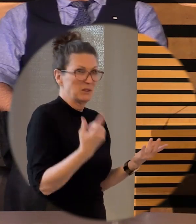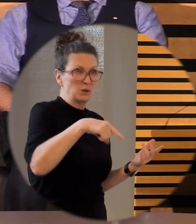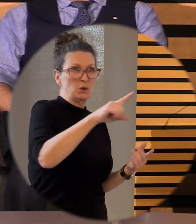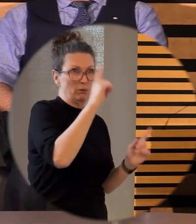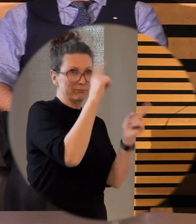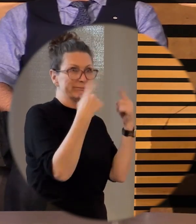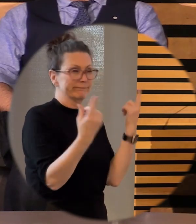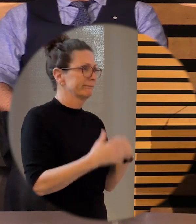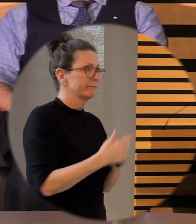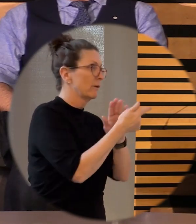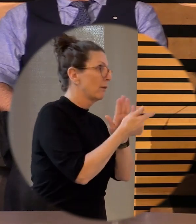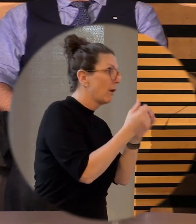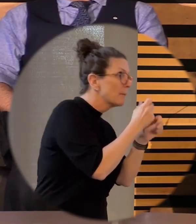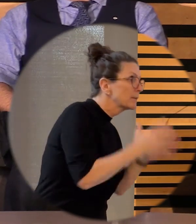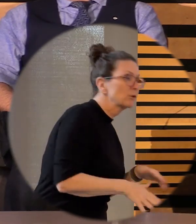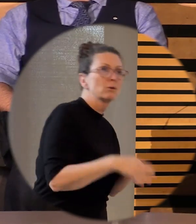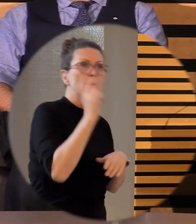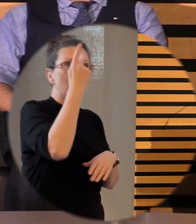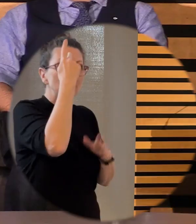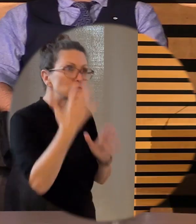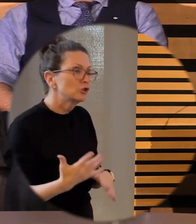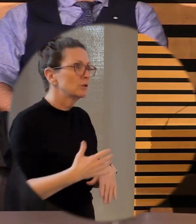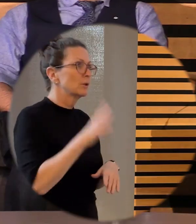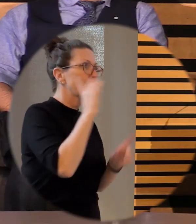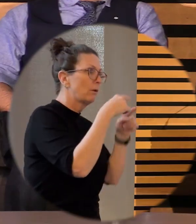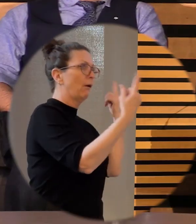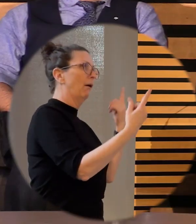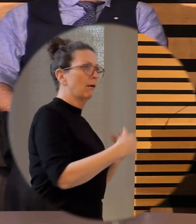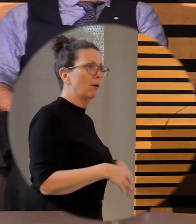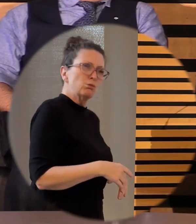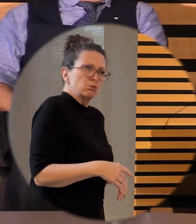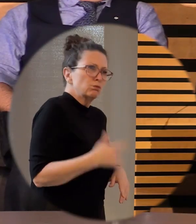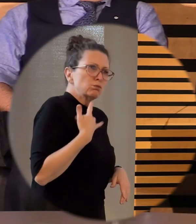made. I I don't think you'll find any lawmaker or politician that would you know rise in their